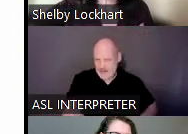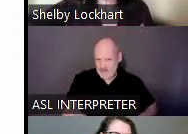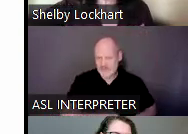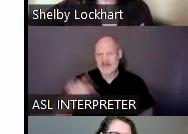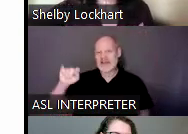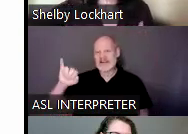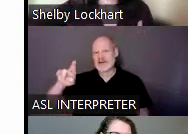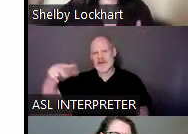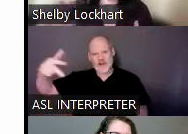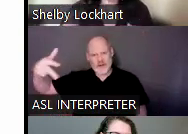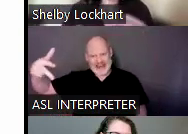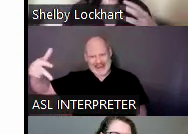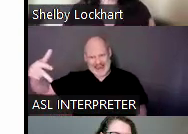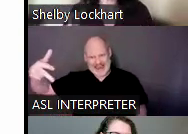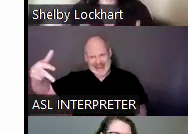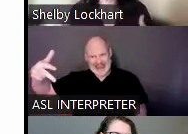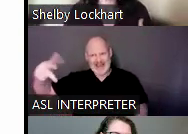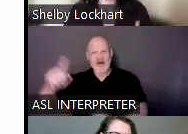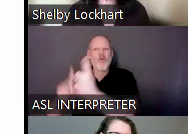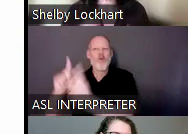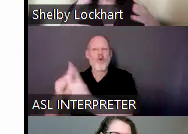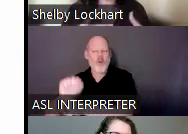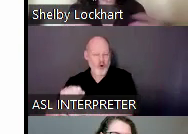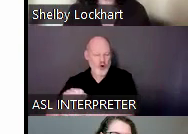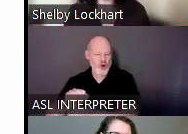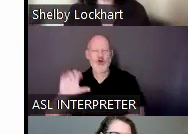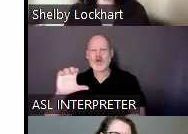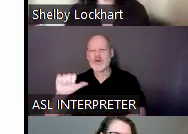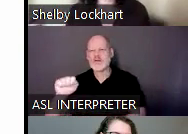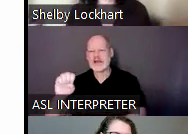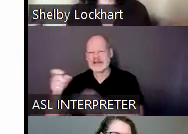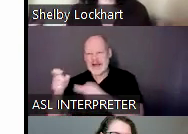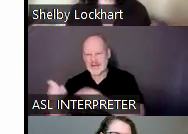really around that one-on-one work, that case management. So Tier 1, keep it universal in